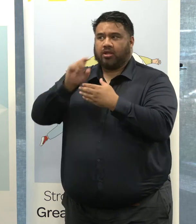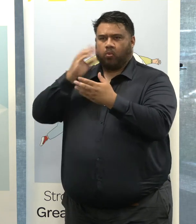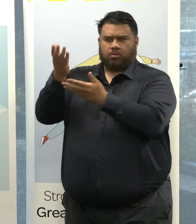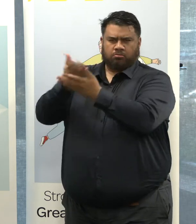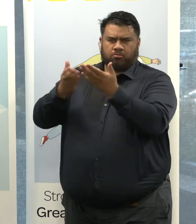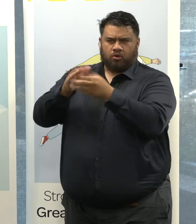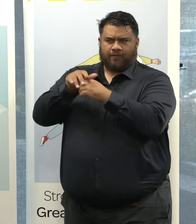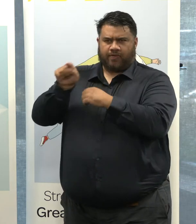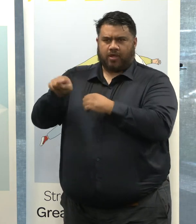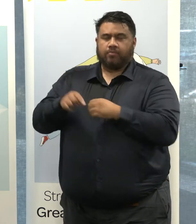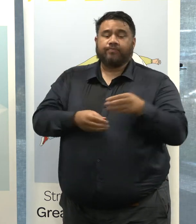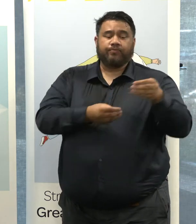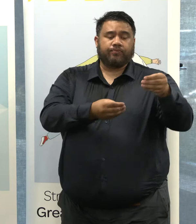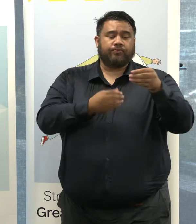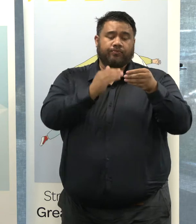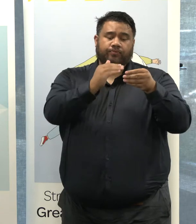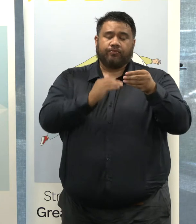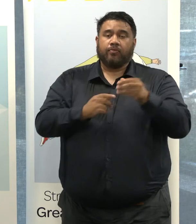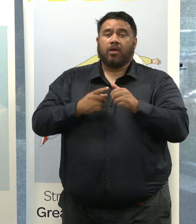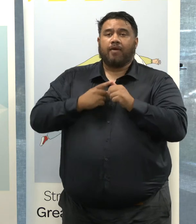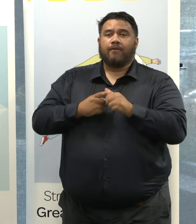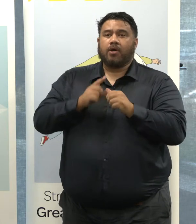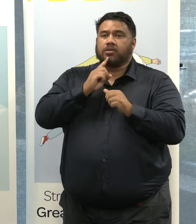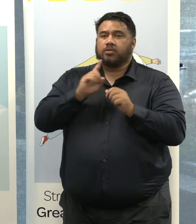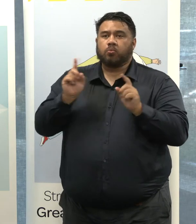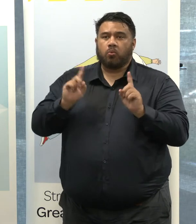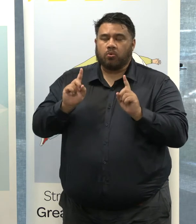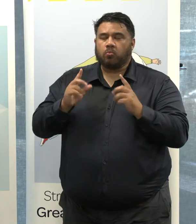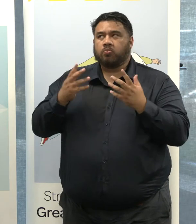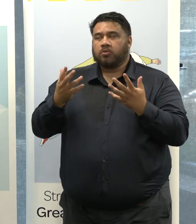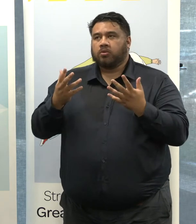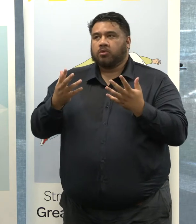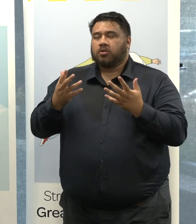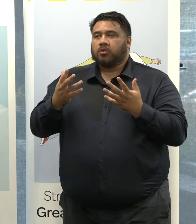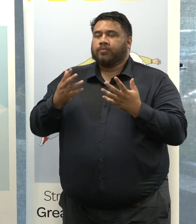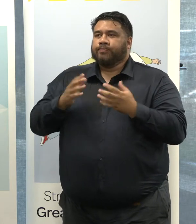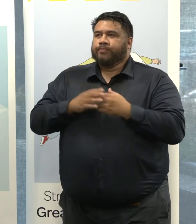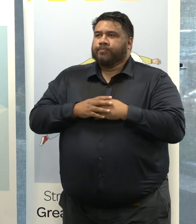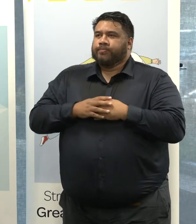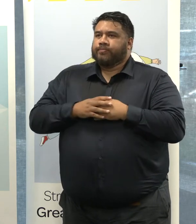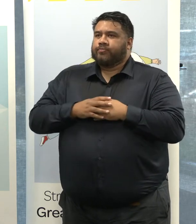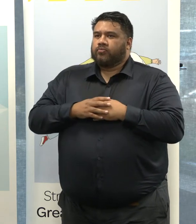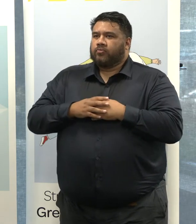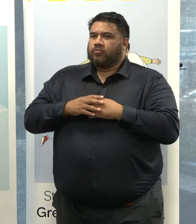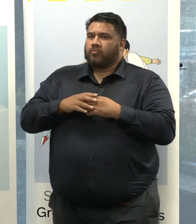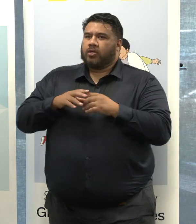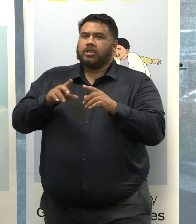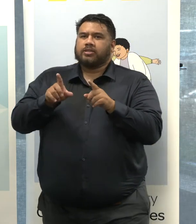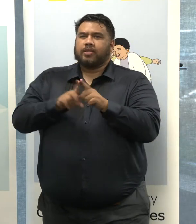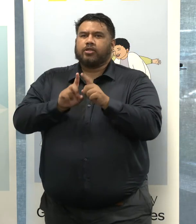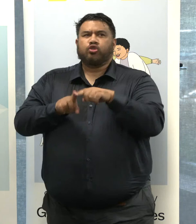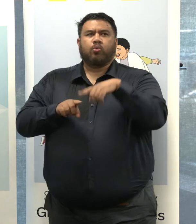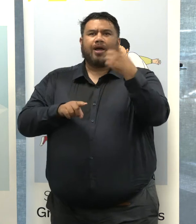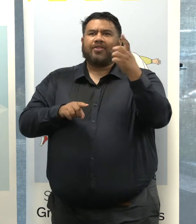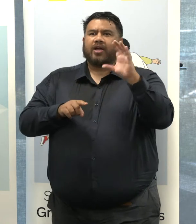ministers and they're going to have a discussion about it in the next few days.